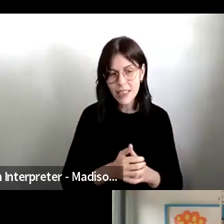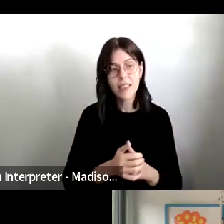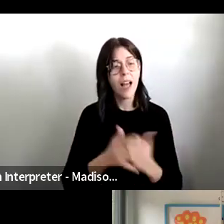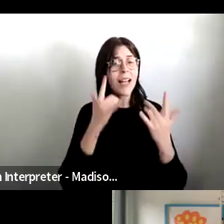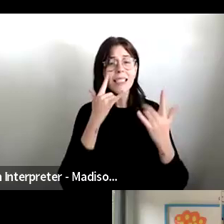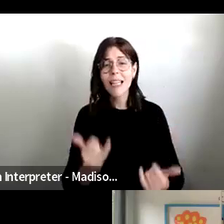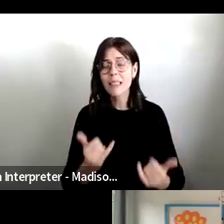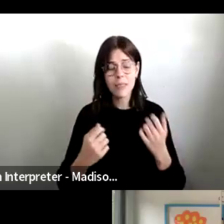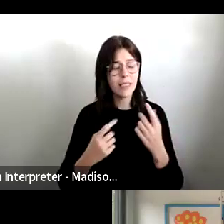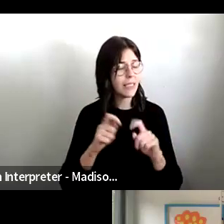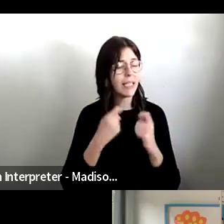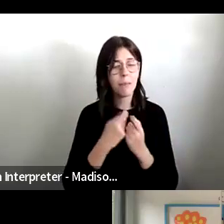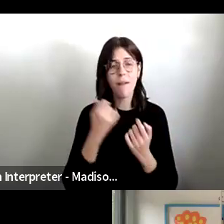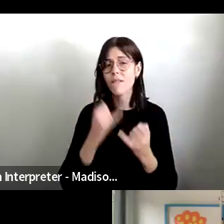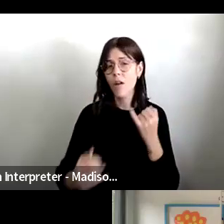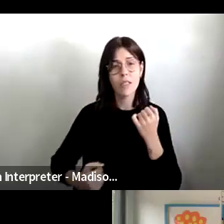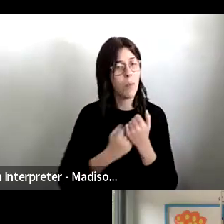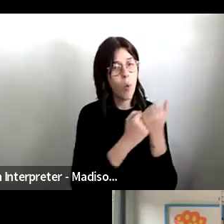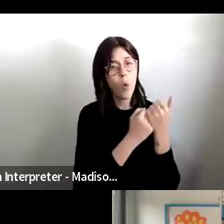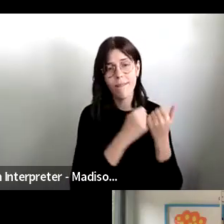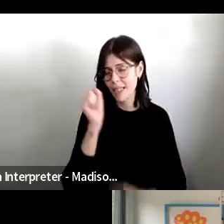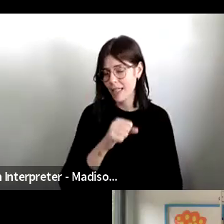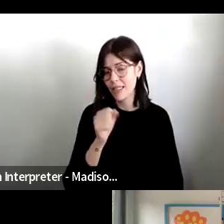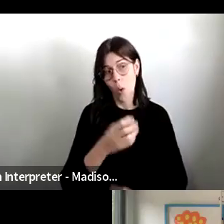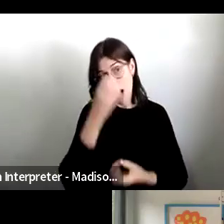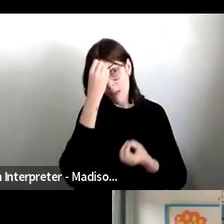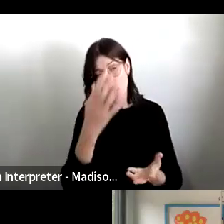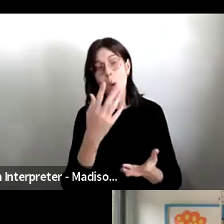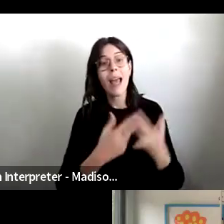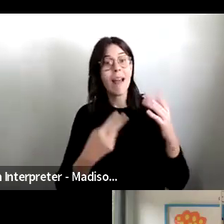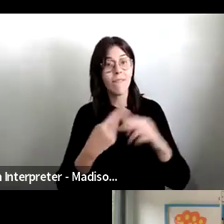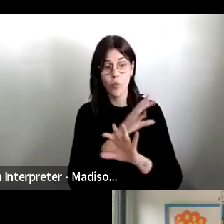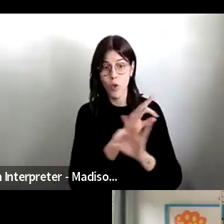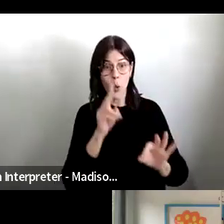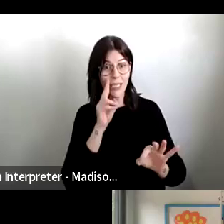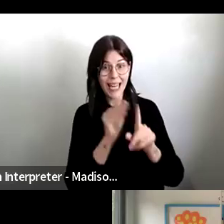very supportive when I just let them know. If you don't see any updates because, one, I haven't been